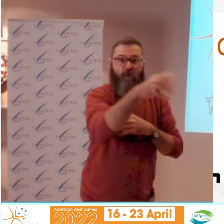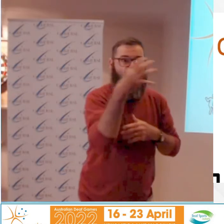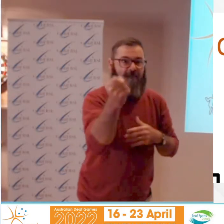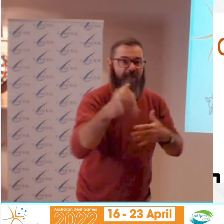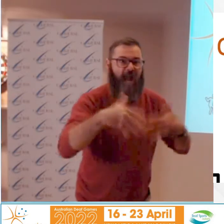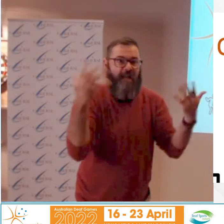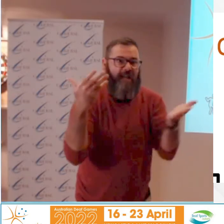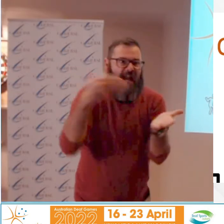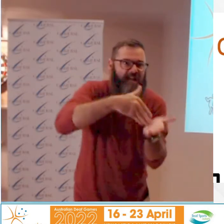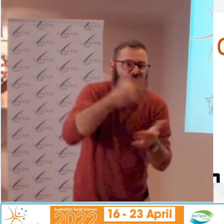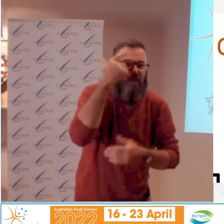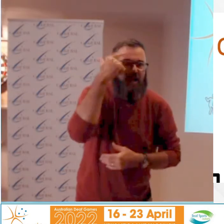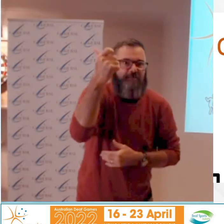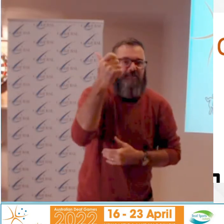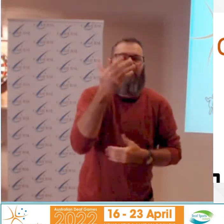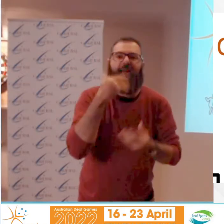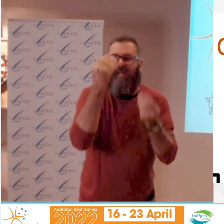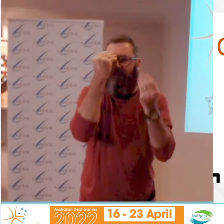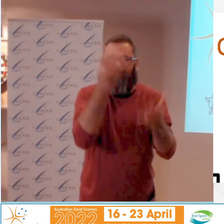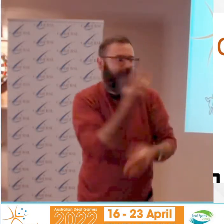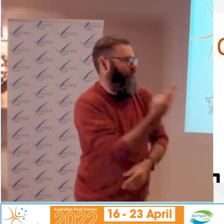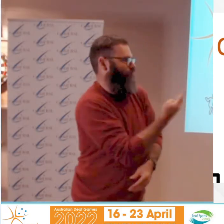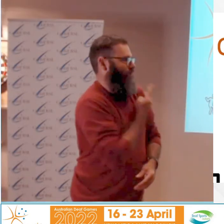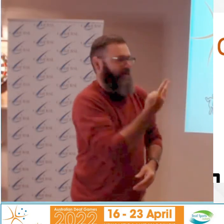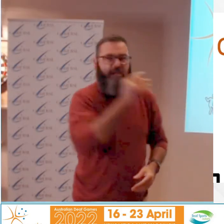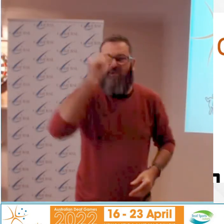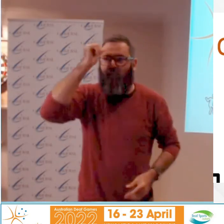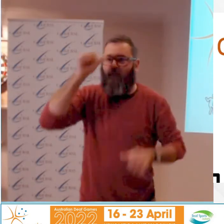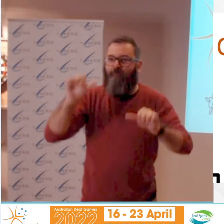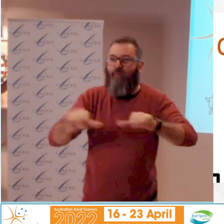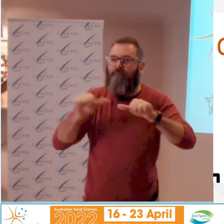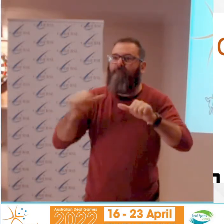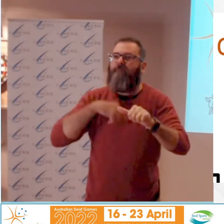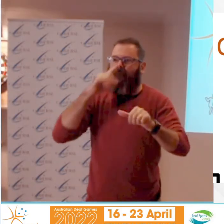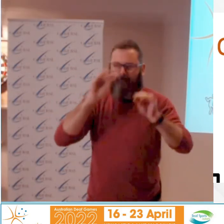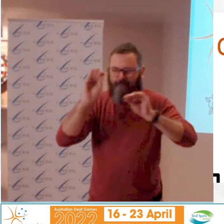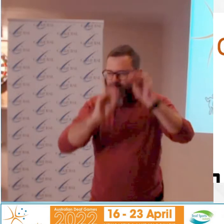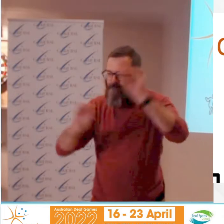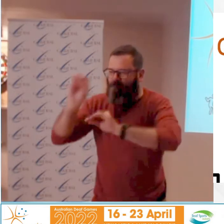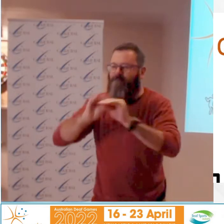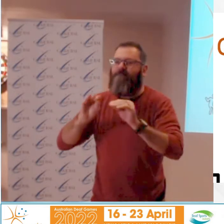provided too so if you have any other ideas that you would like us to include in the social and